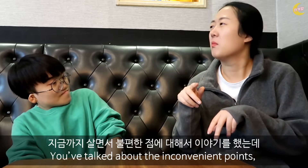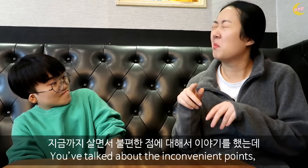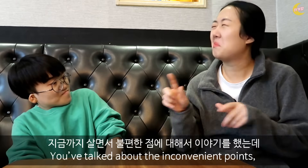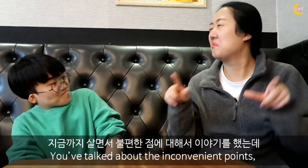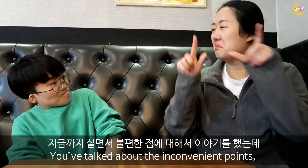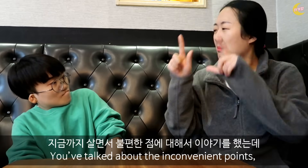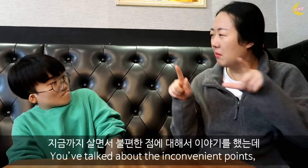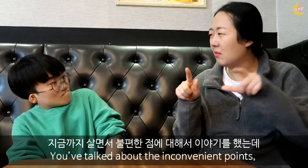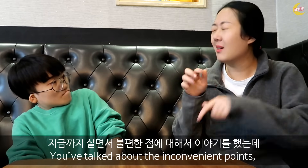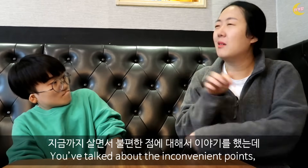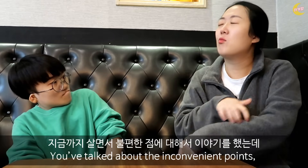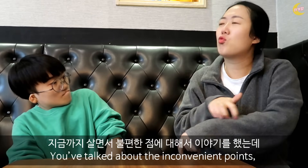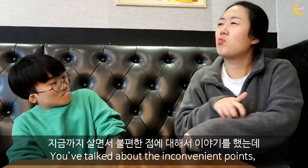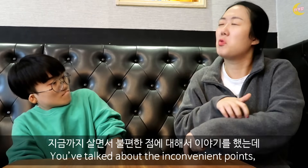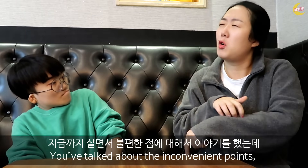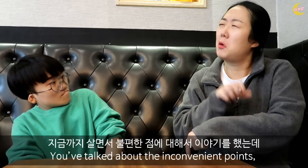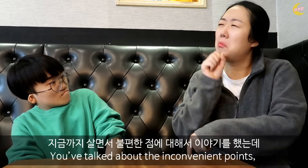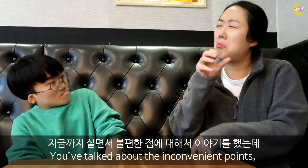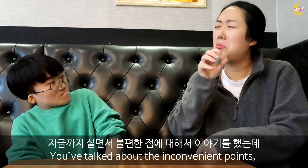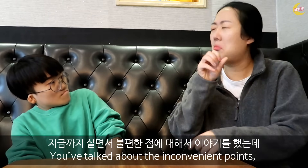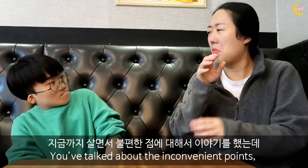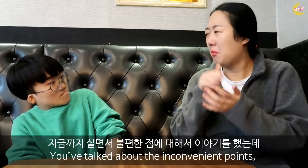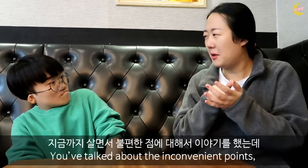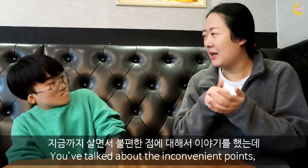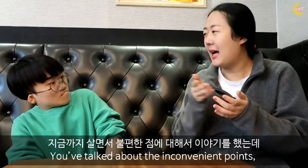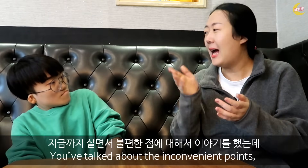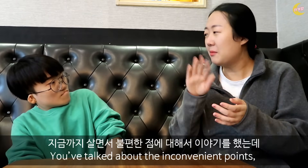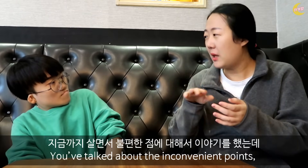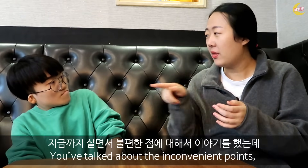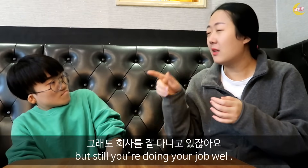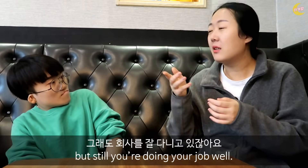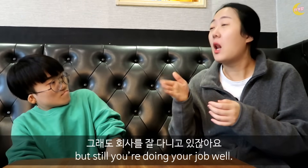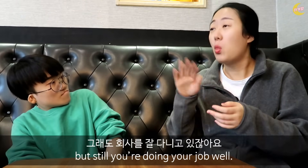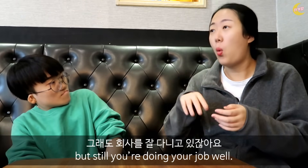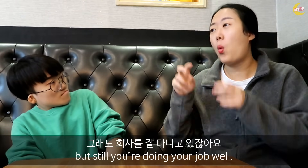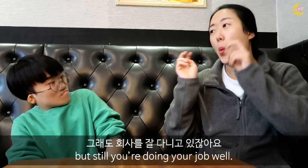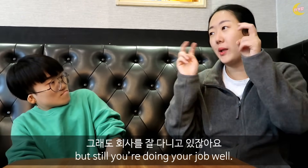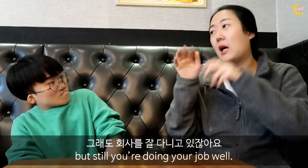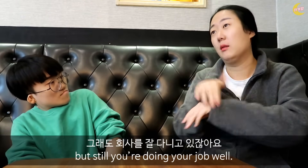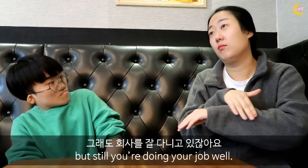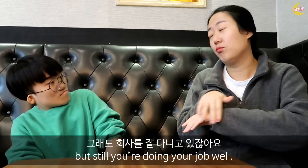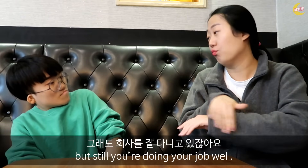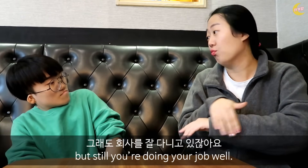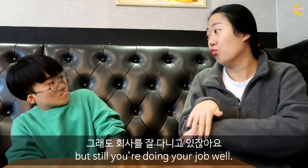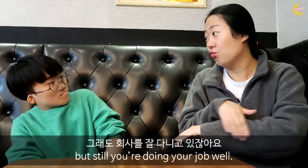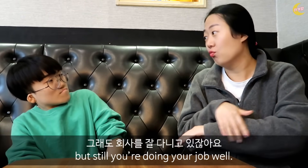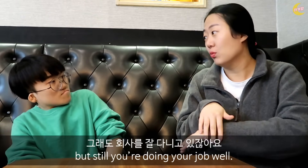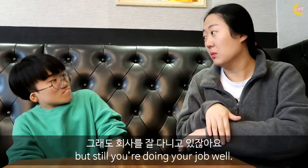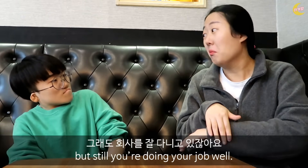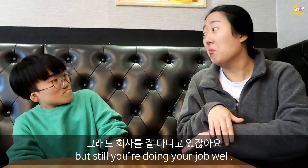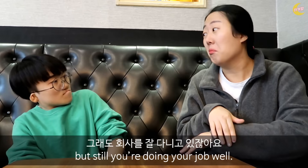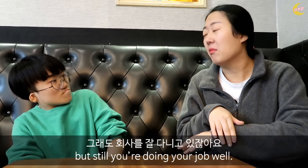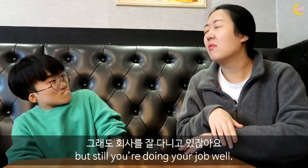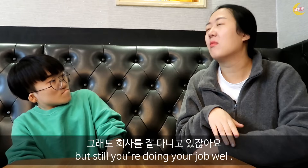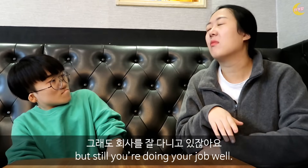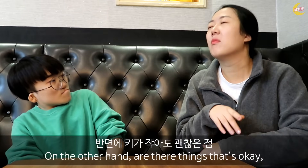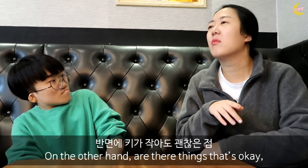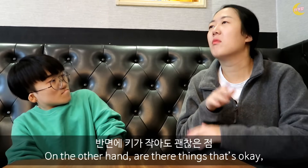You’ve talked about the inconvenient points, but still you’re doing your job well.